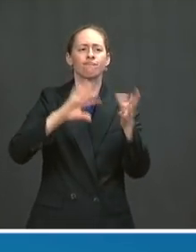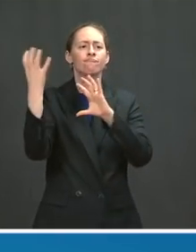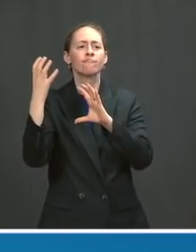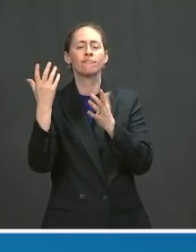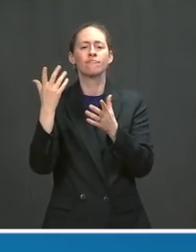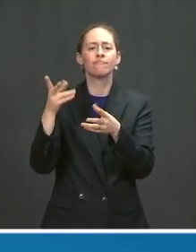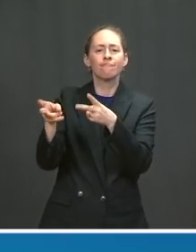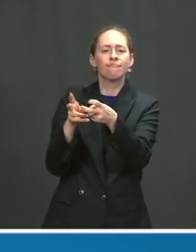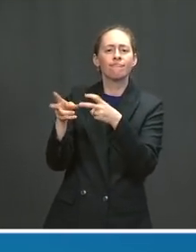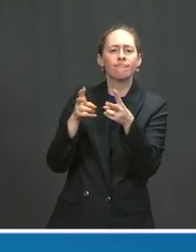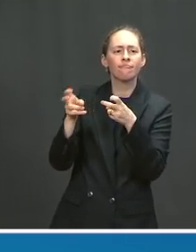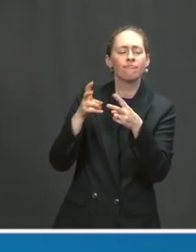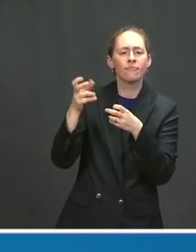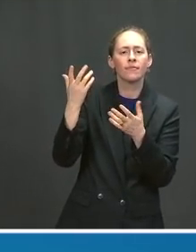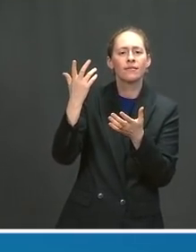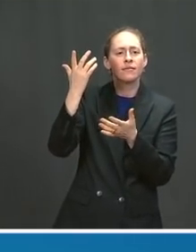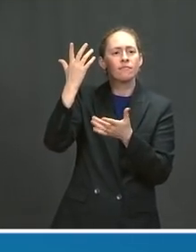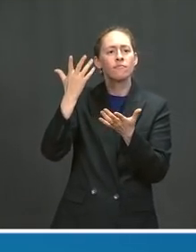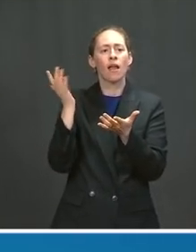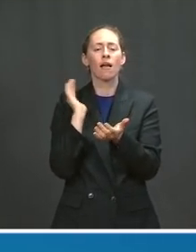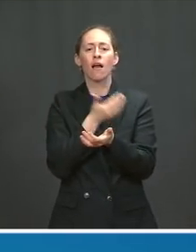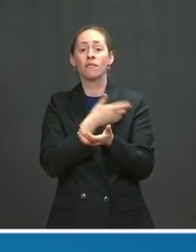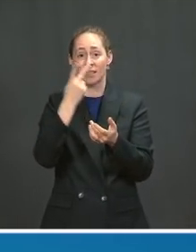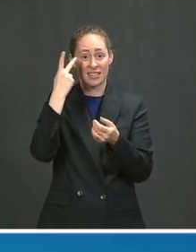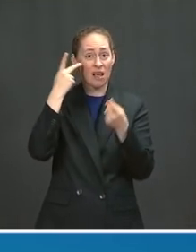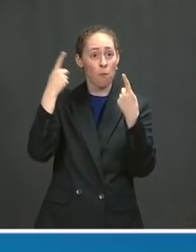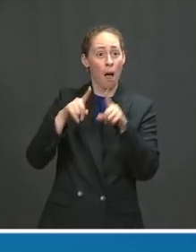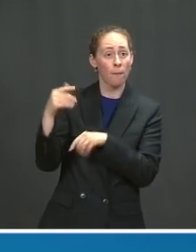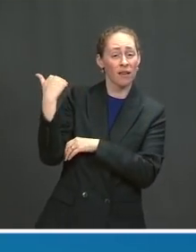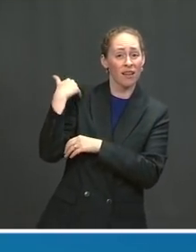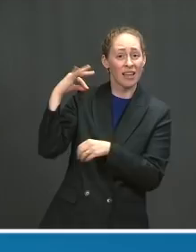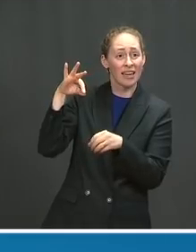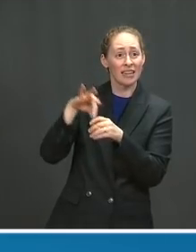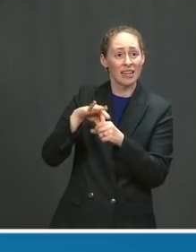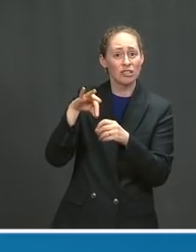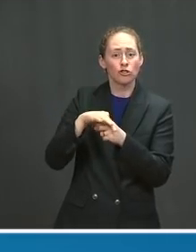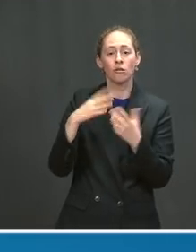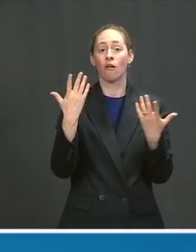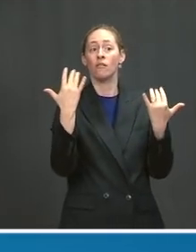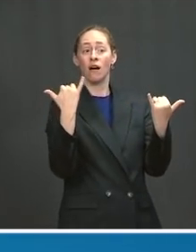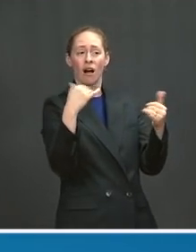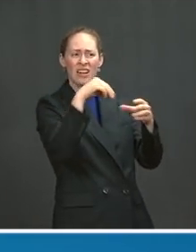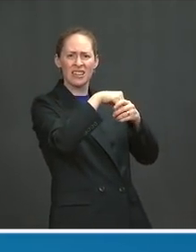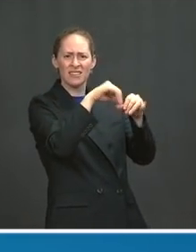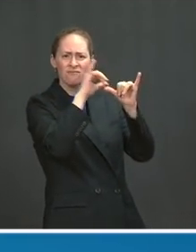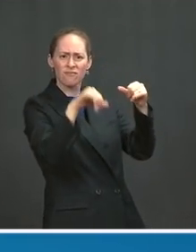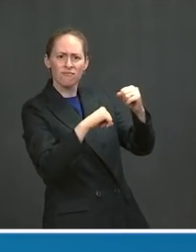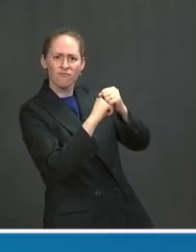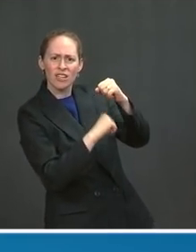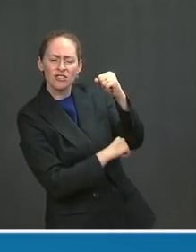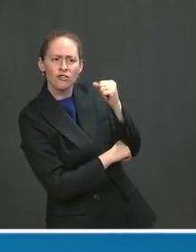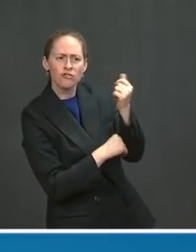our elections, our critical infrastructure. The ransomware attack by criminal hackers